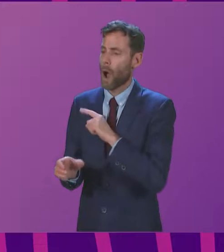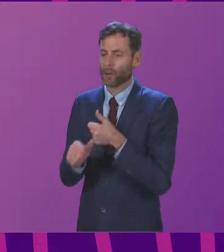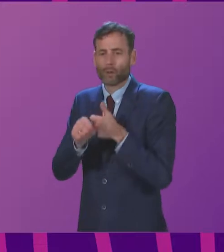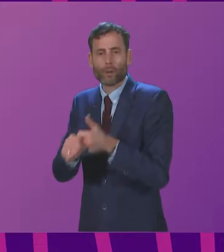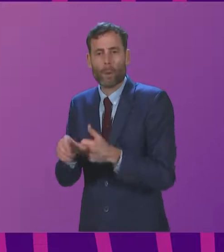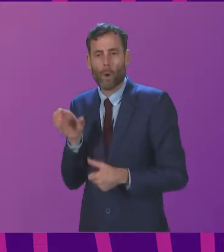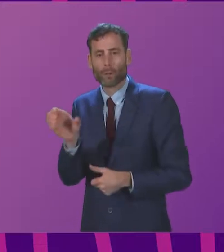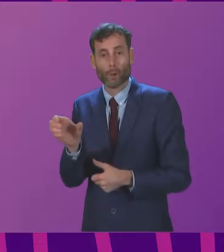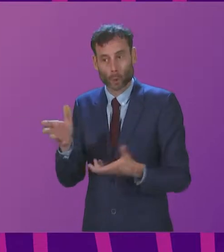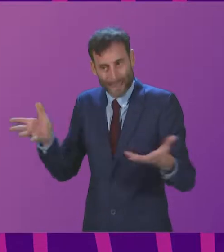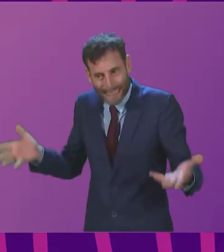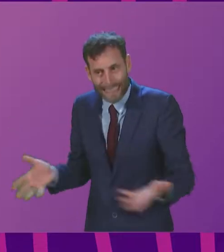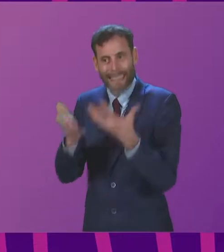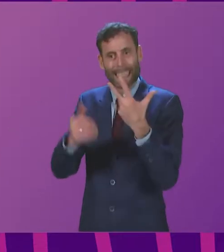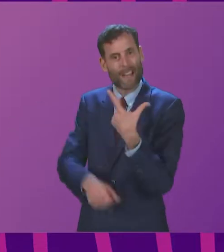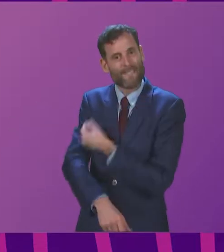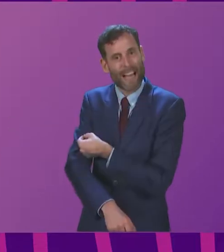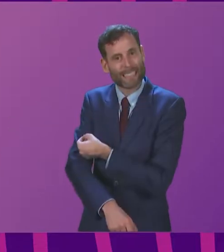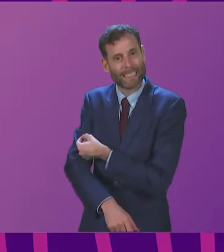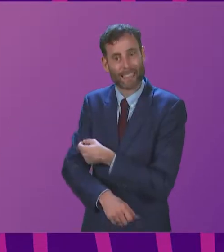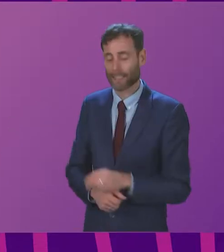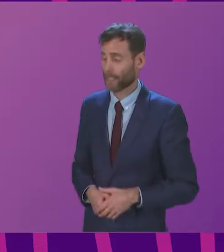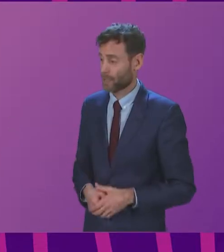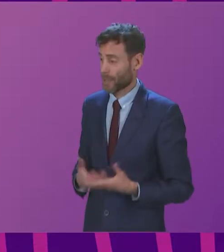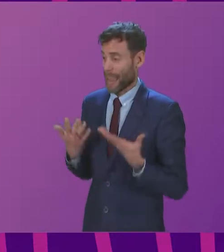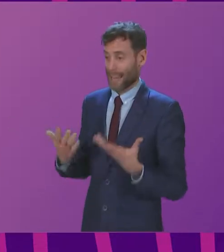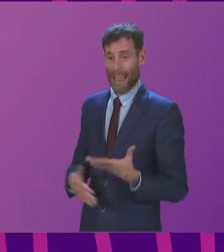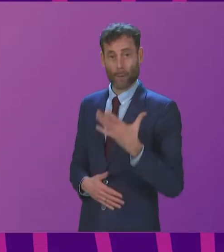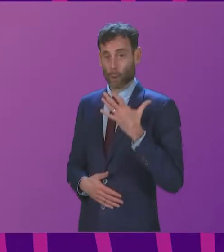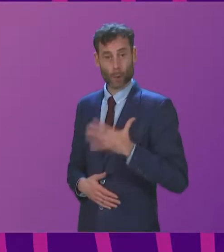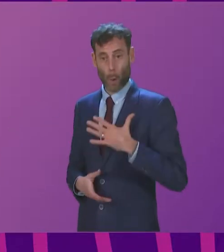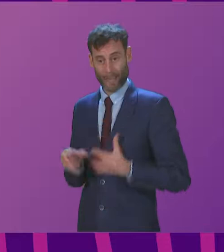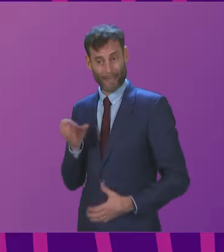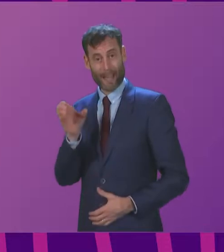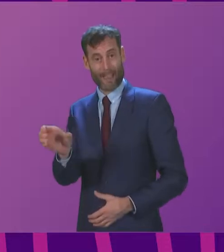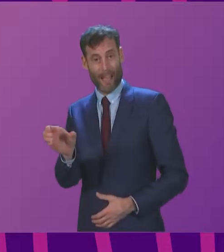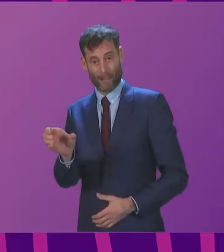because of their mandatory nature. Now that they are no longer mandatory, that reason falls away.